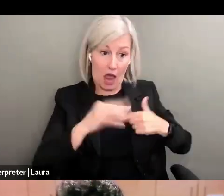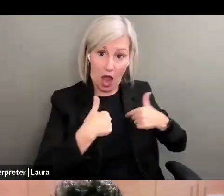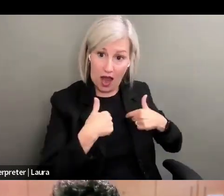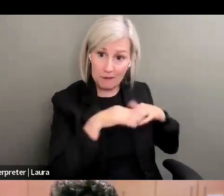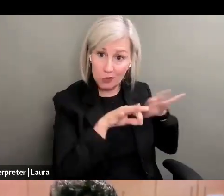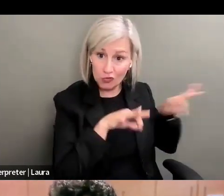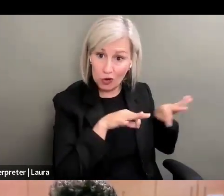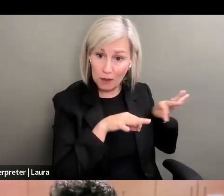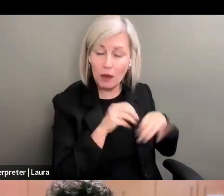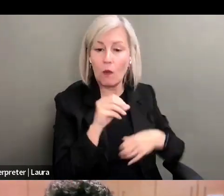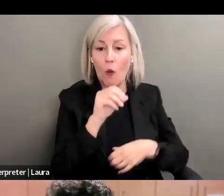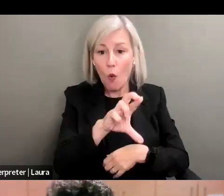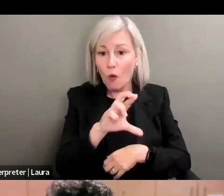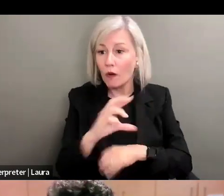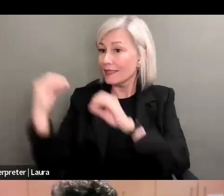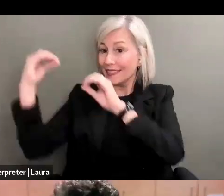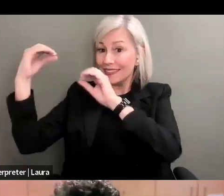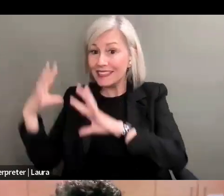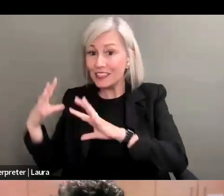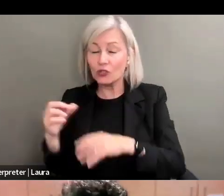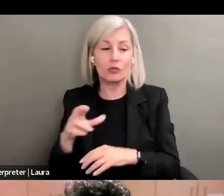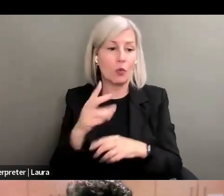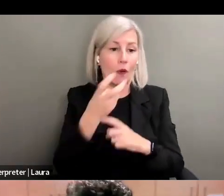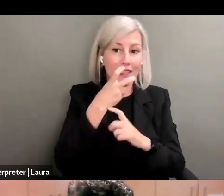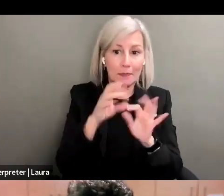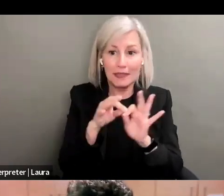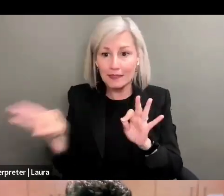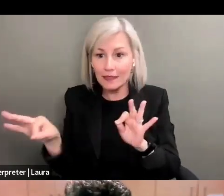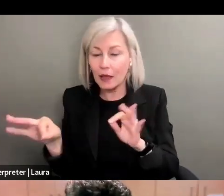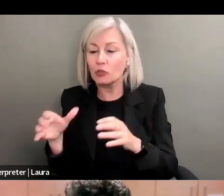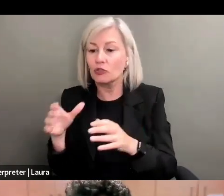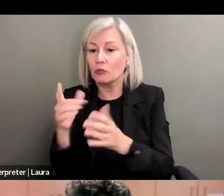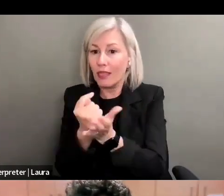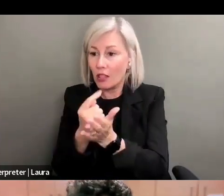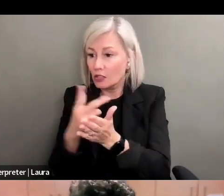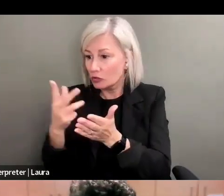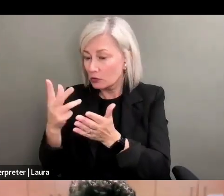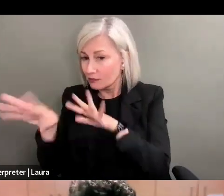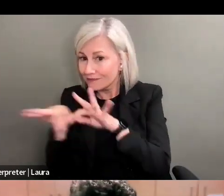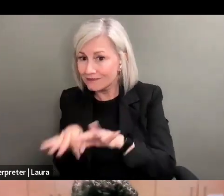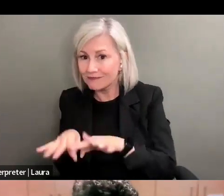if one of our teachers or speech language pathologist is talking about it.